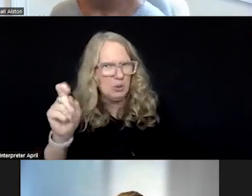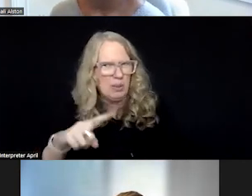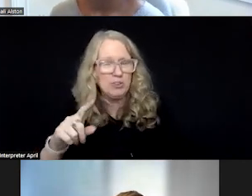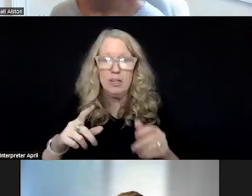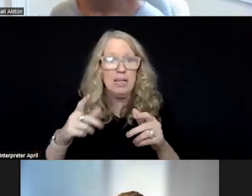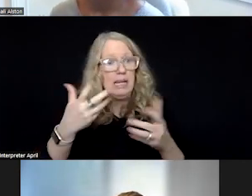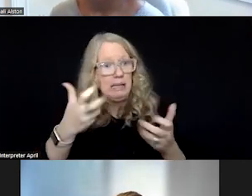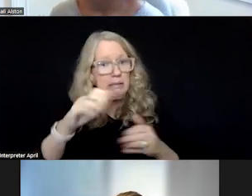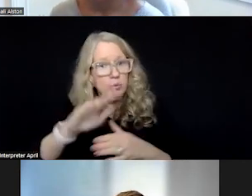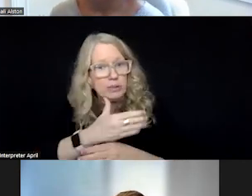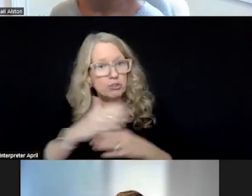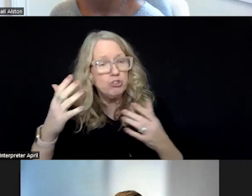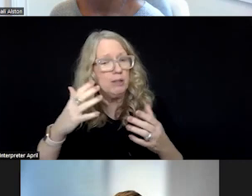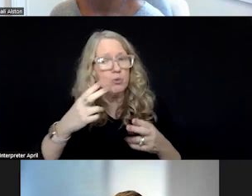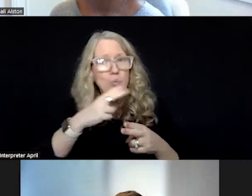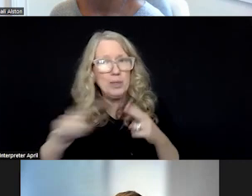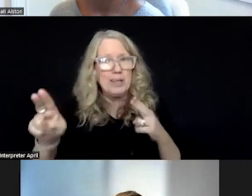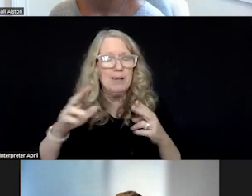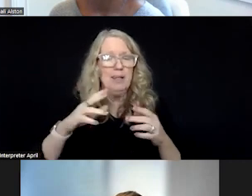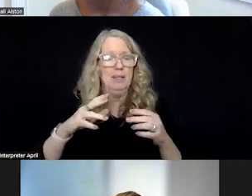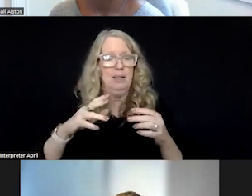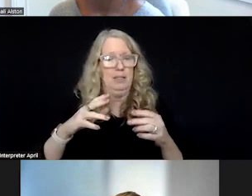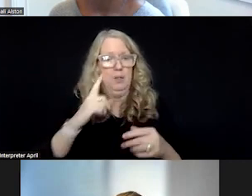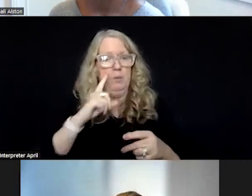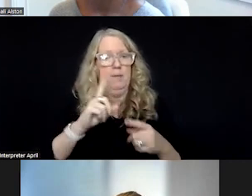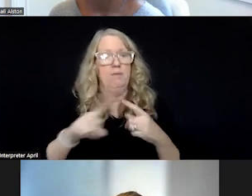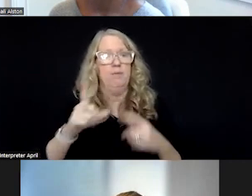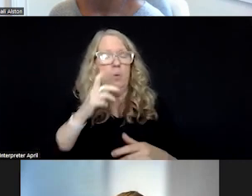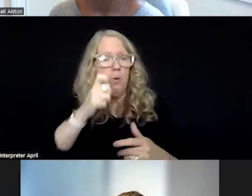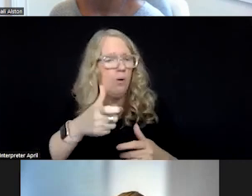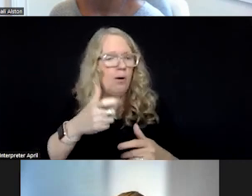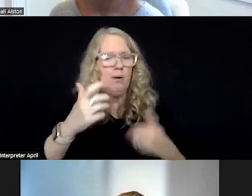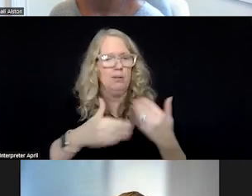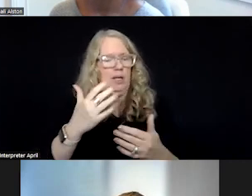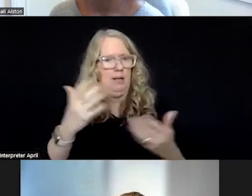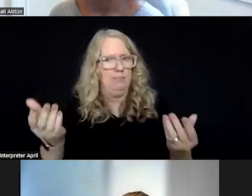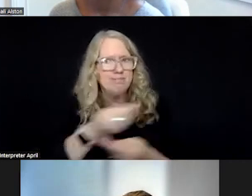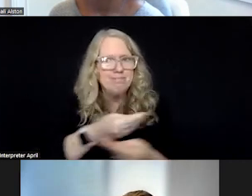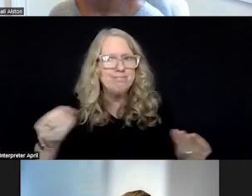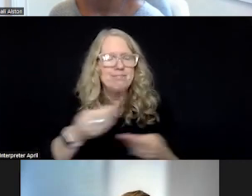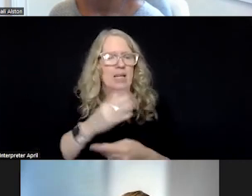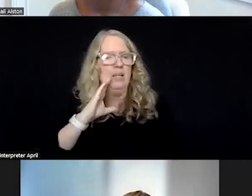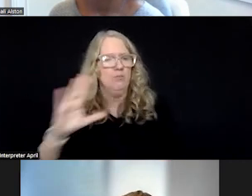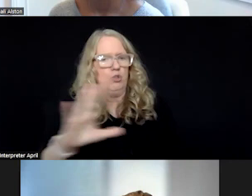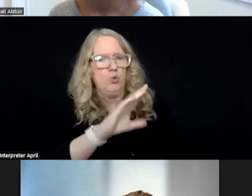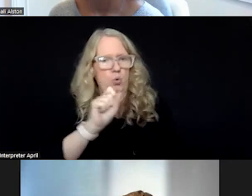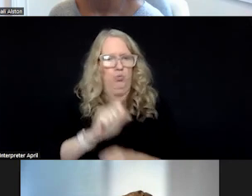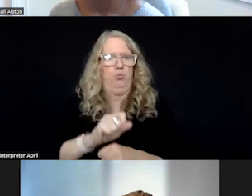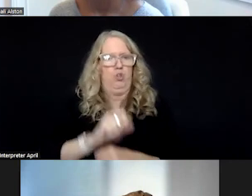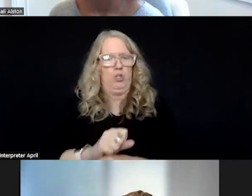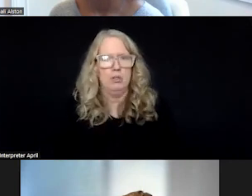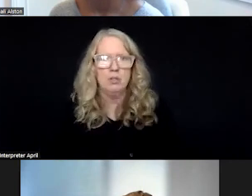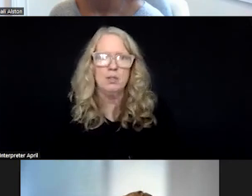CAN SHARE QUICKLY AROUND INTER-OPERABILITY IN YOUR WORK?